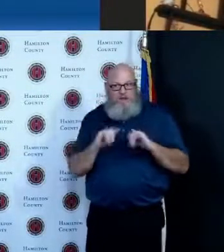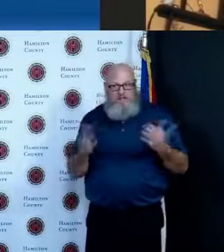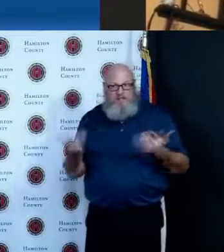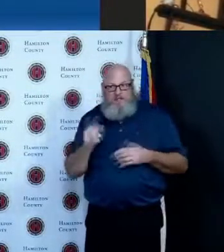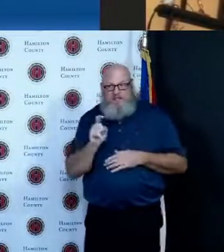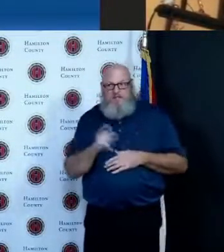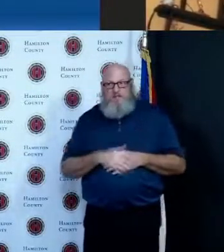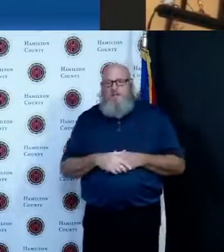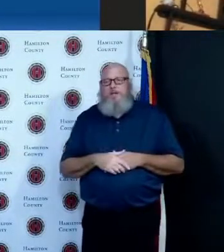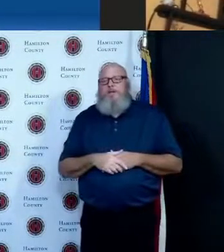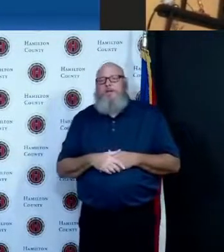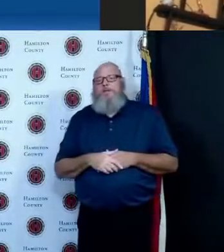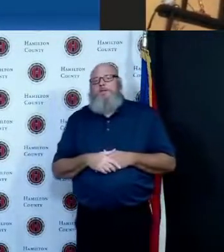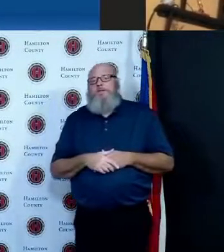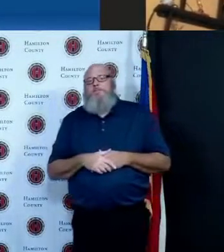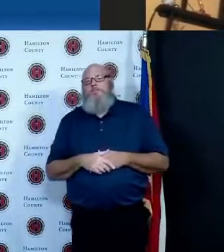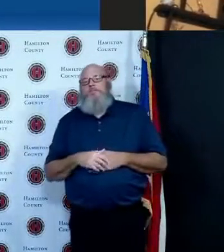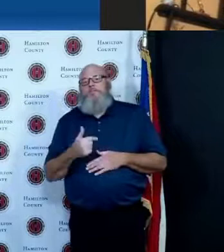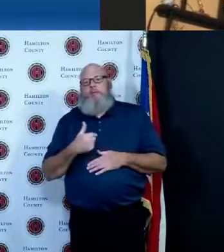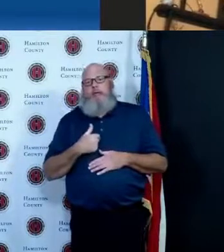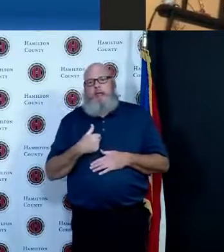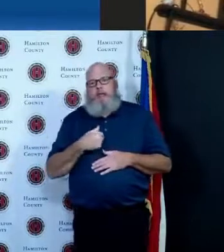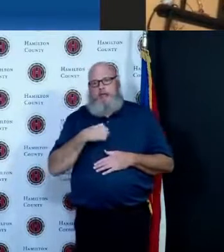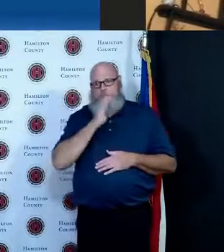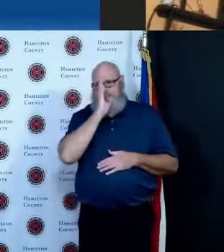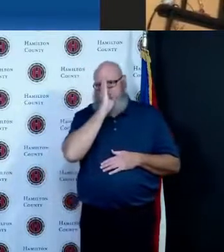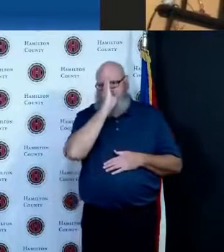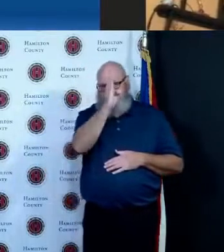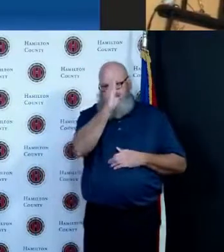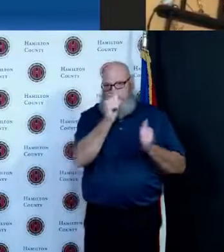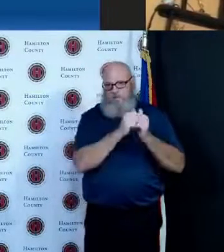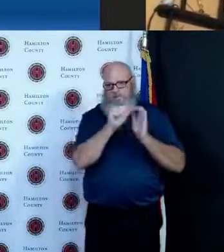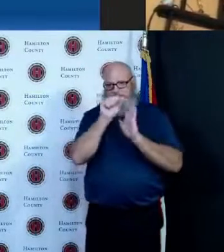pandemic directly with the state and at this time the state is indicating they're expecting